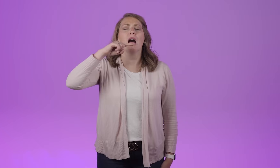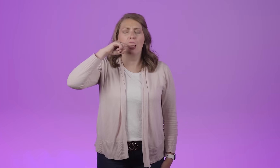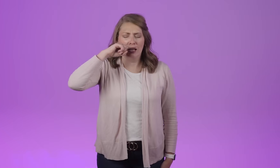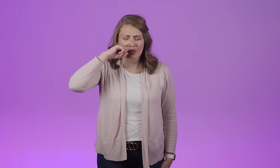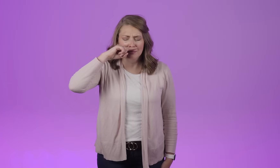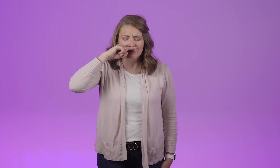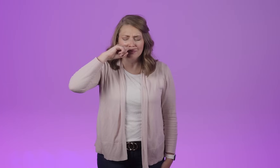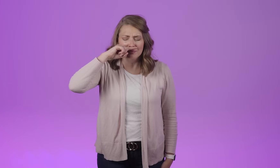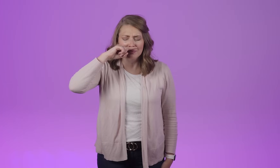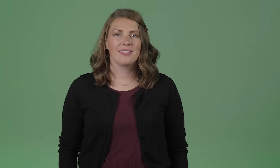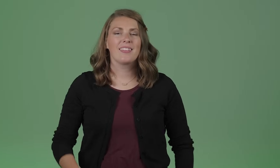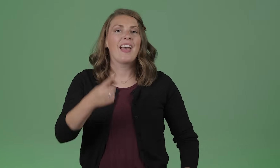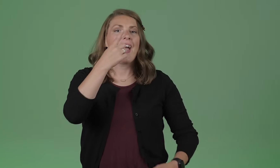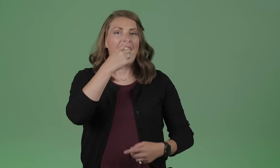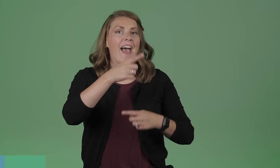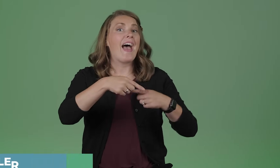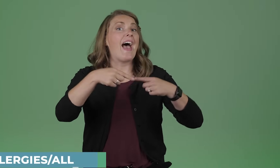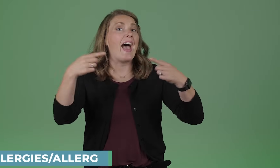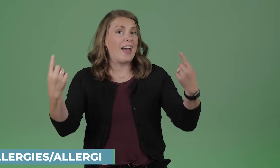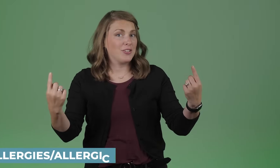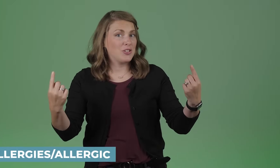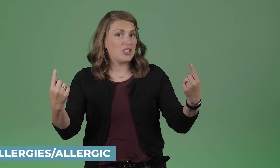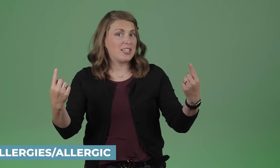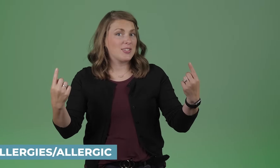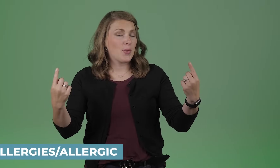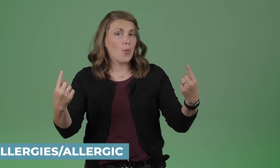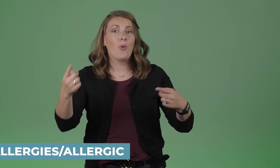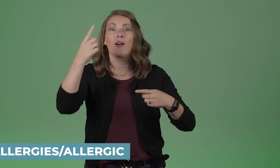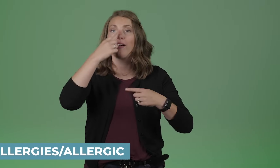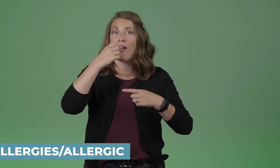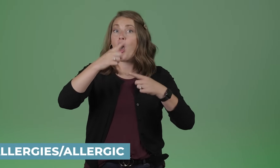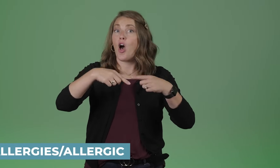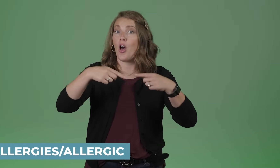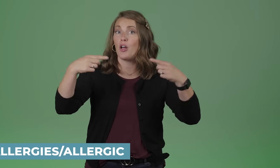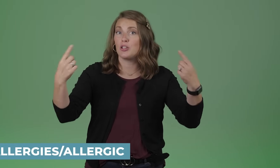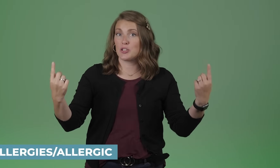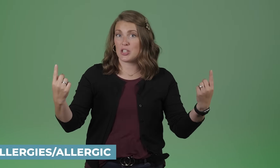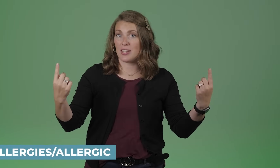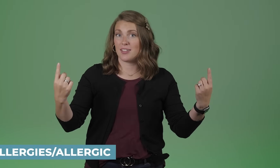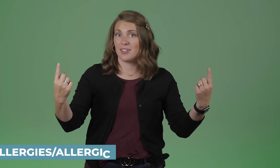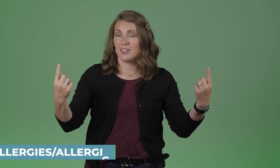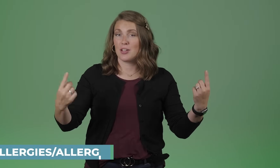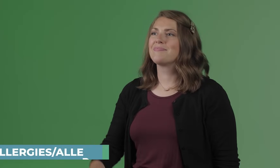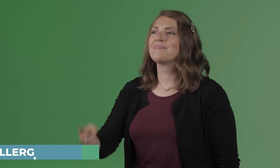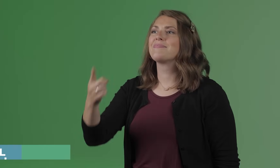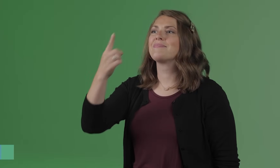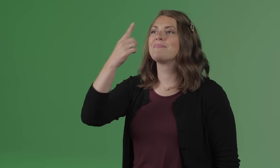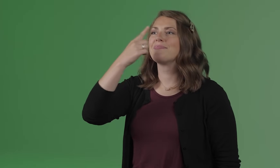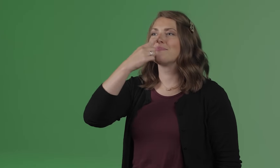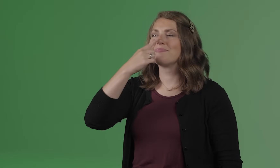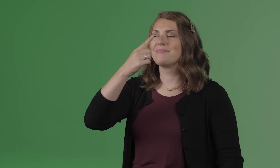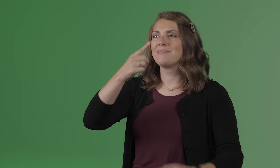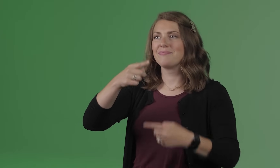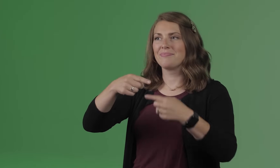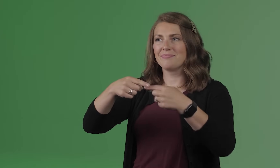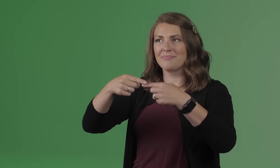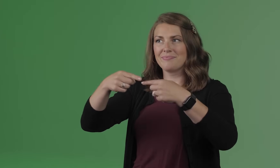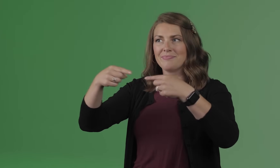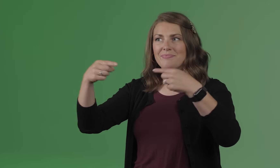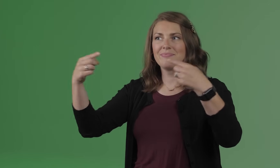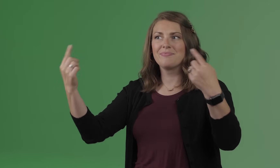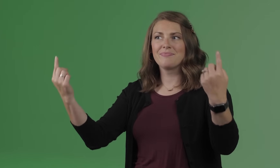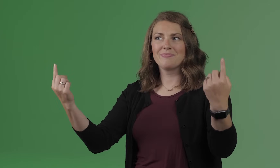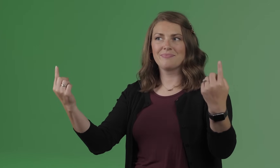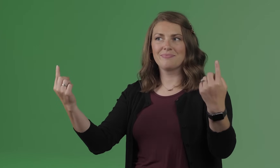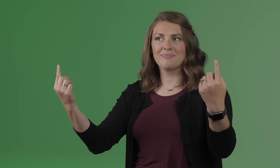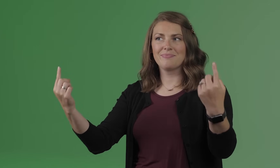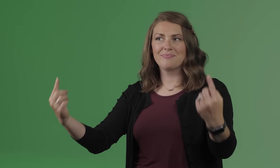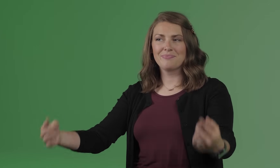'sneeze.' 'Allergies or allergic,' you point to your nose and do the sign opposite